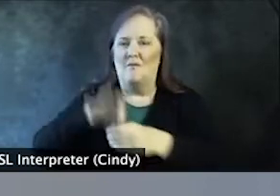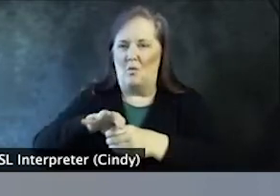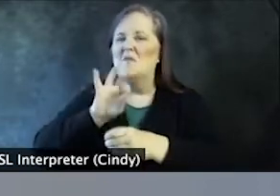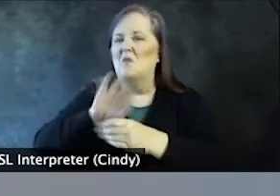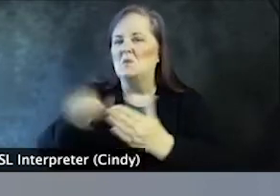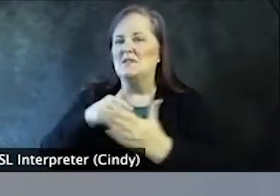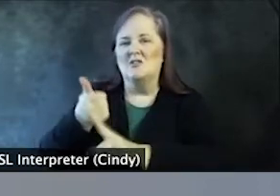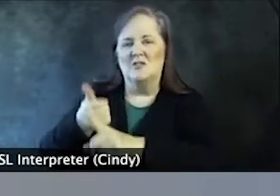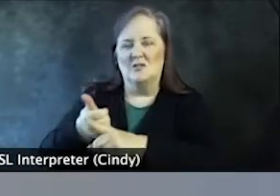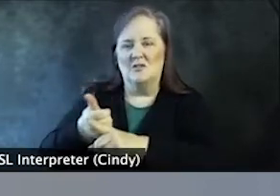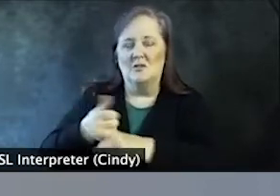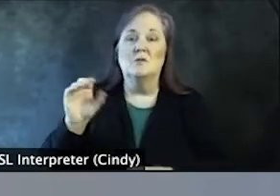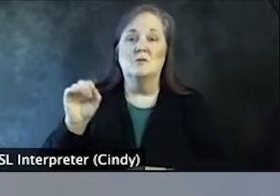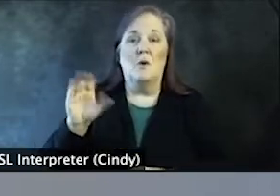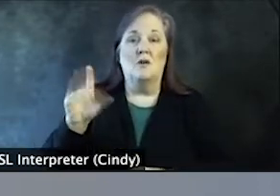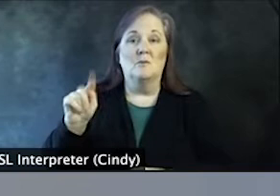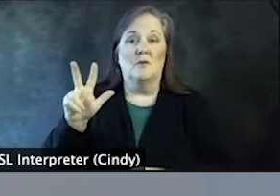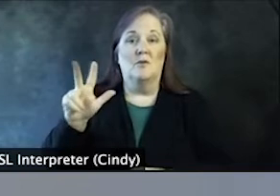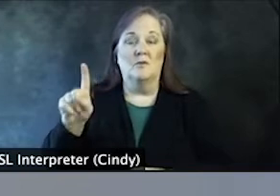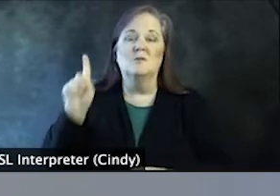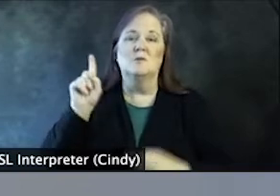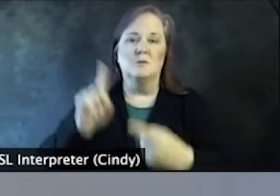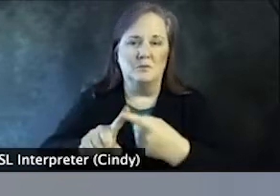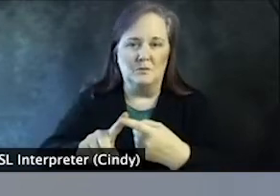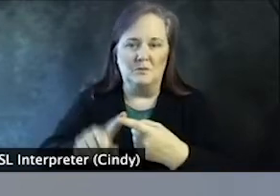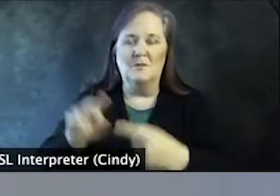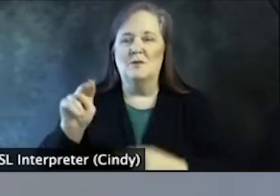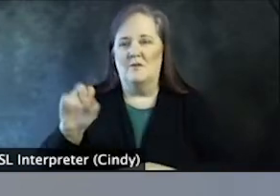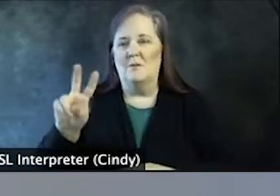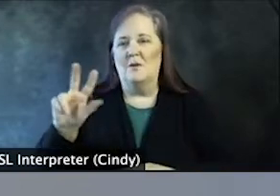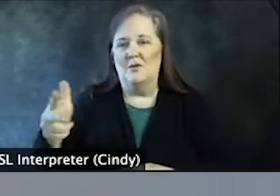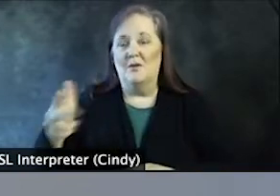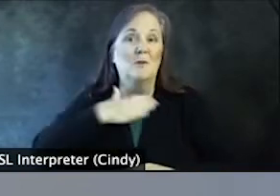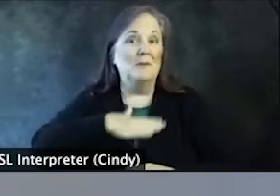We also have 11 libraries that will be vote centers open